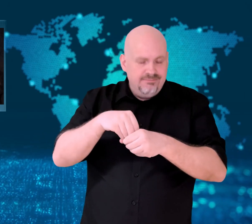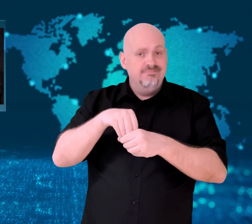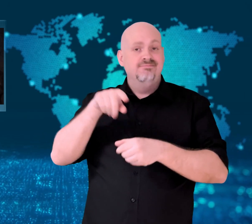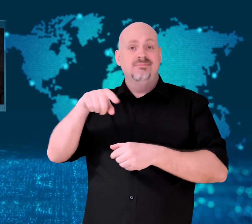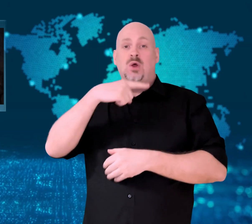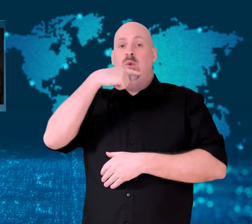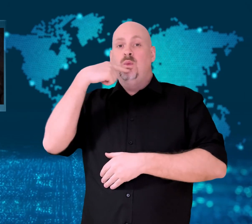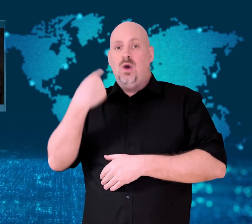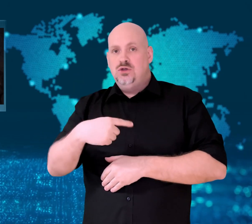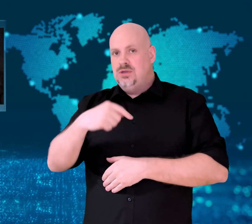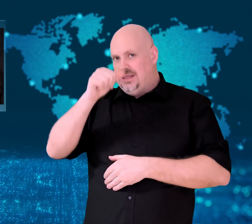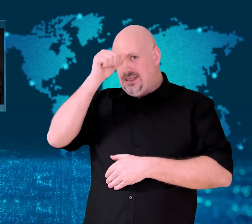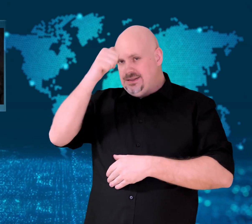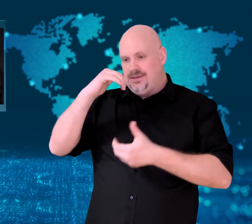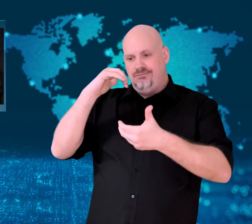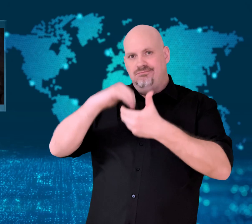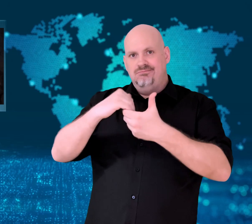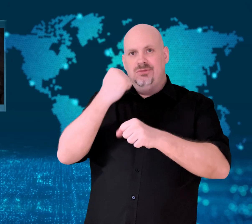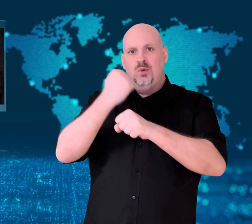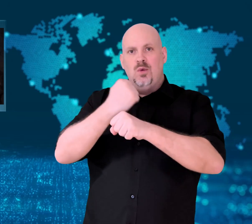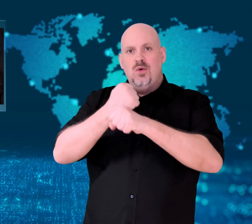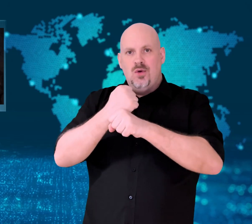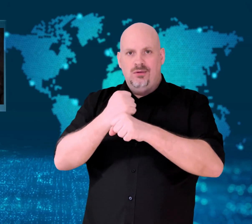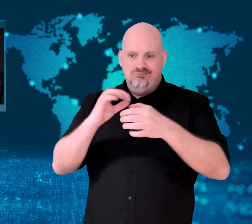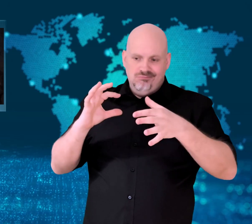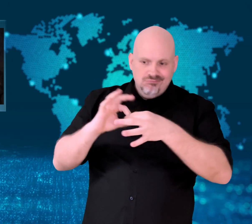it was a BrahMos nuclear-capable device